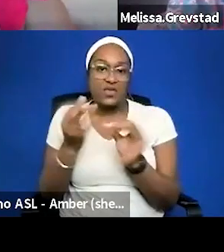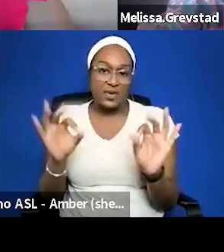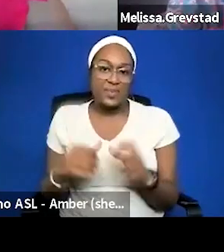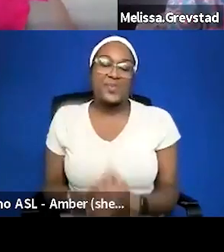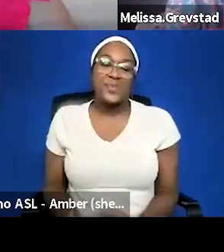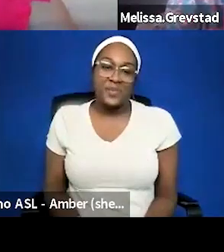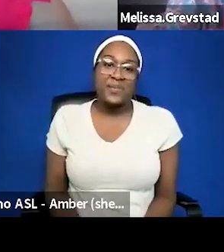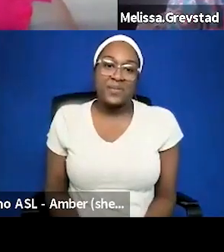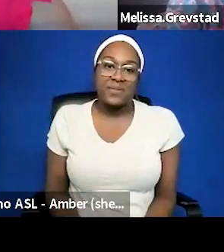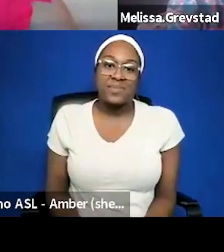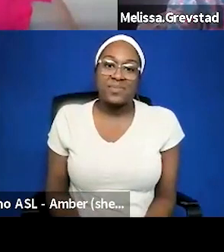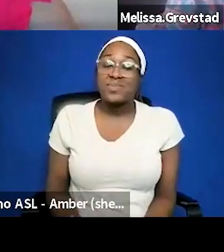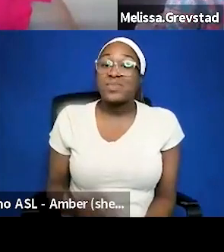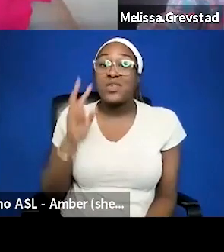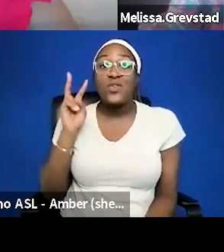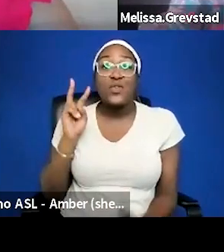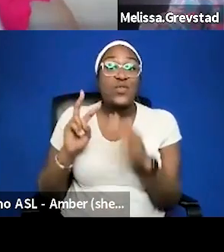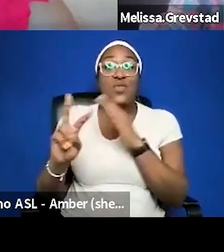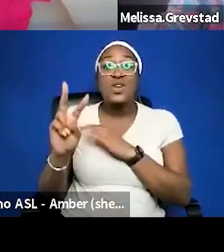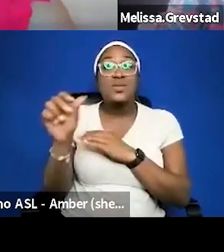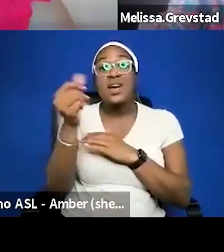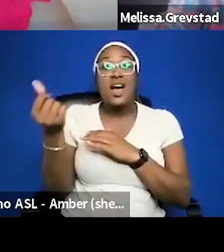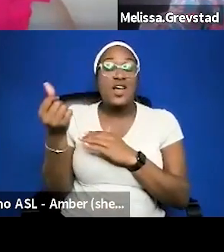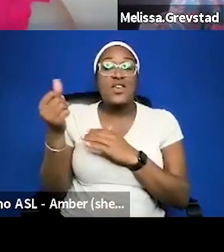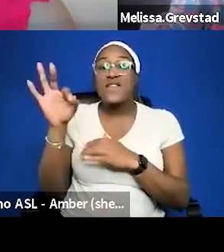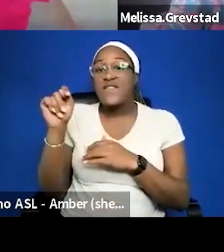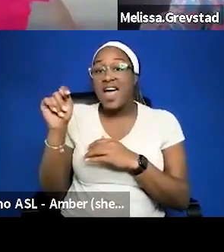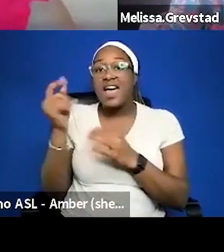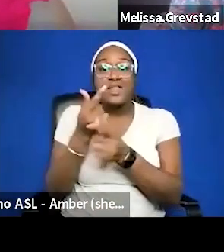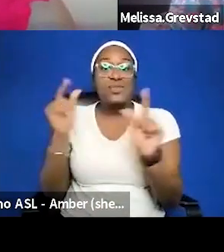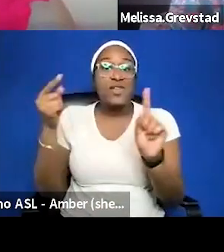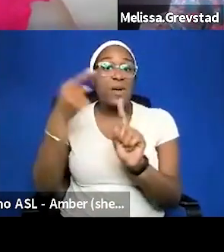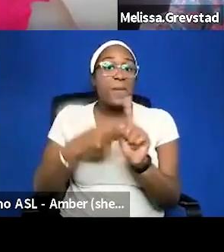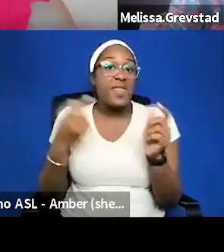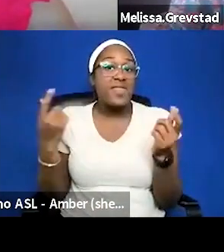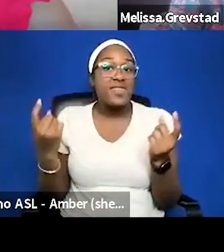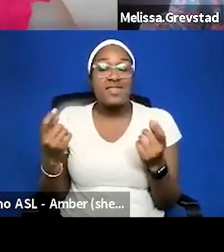We look forward to seeing you for some other Fat Liberation Month activities. So please do stop by the website and check out the calendar